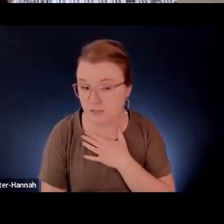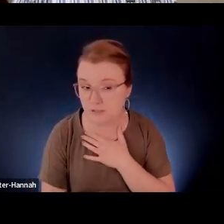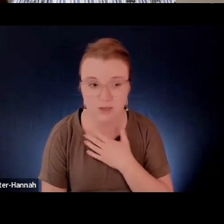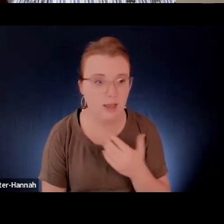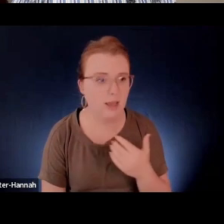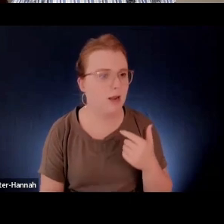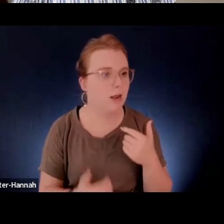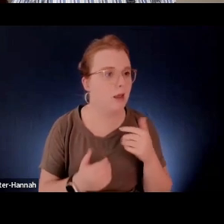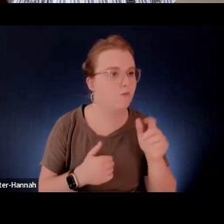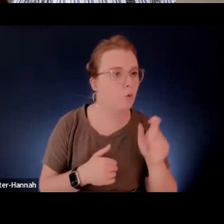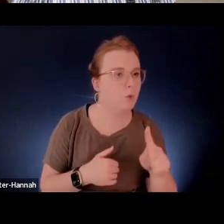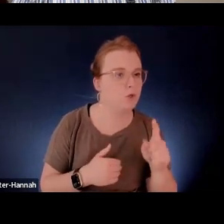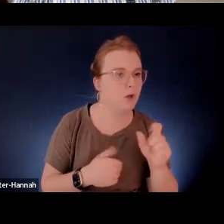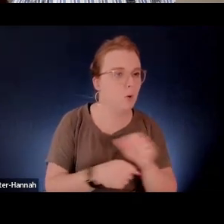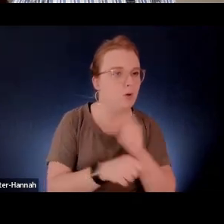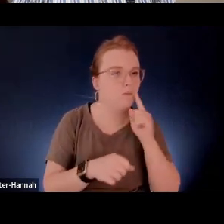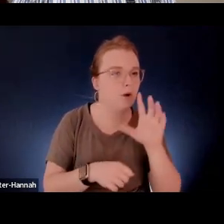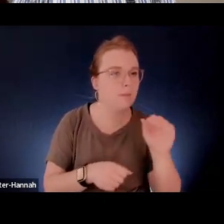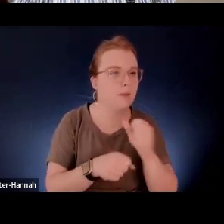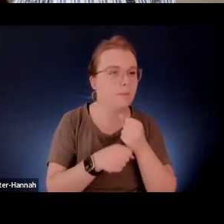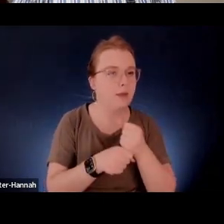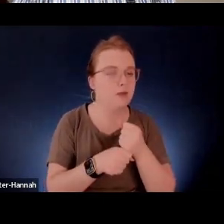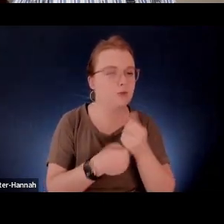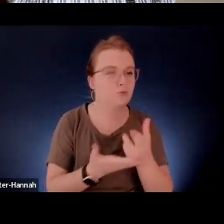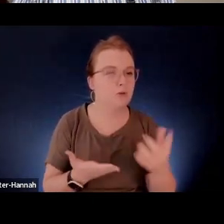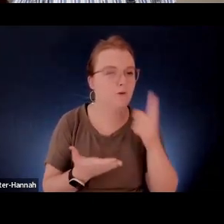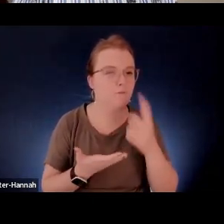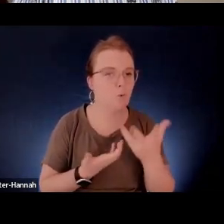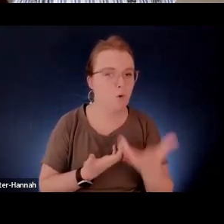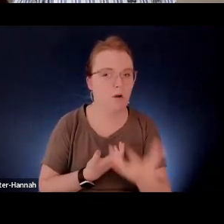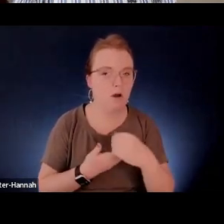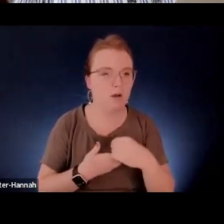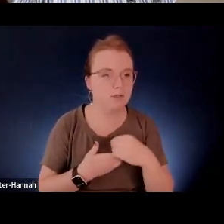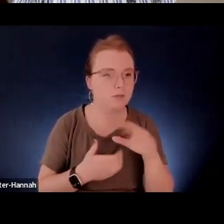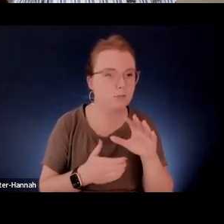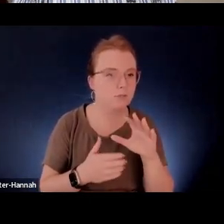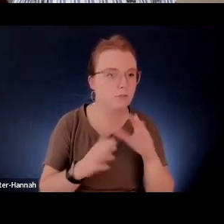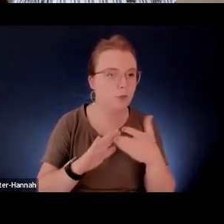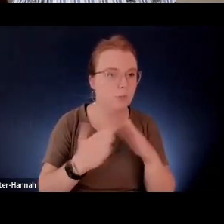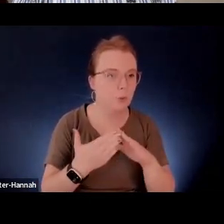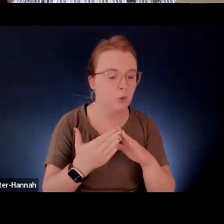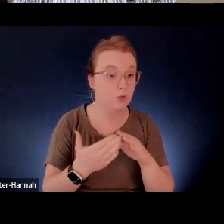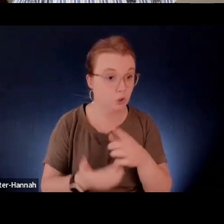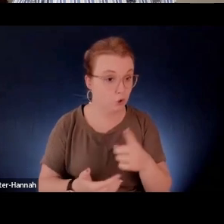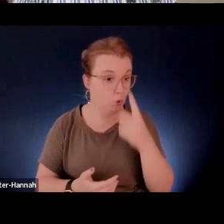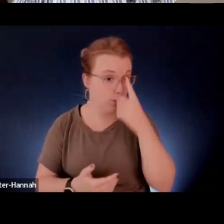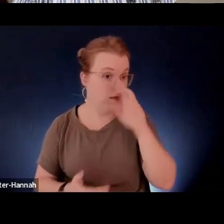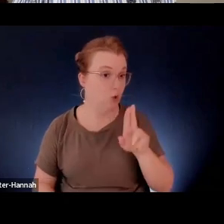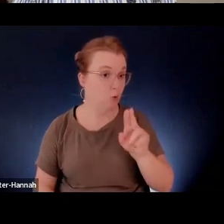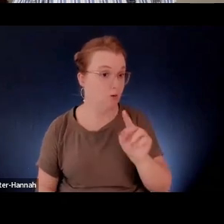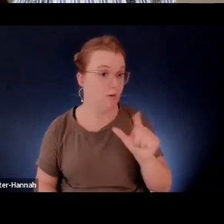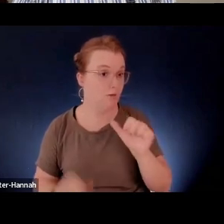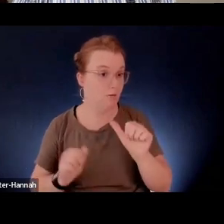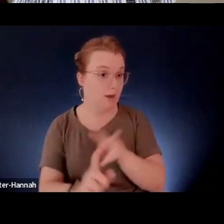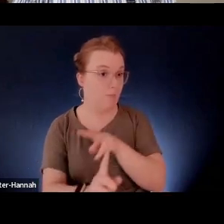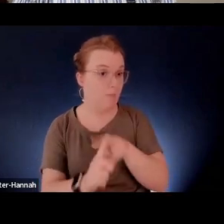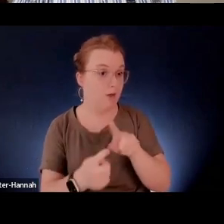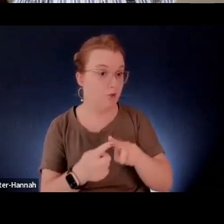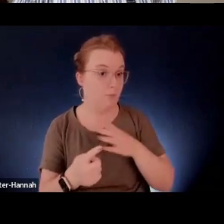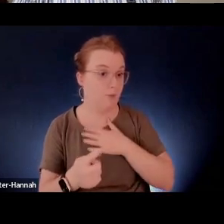I work for a company that makes resources for the autism community. Do you think the UDL can apply to my company